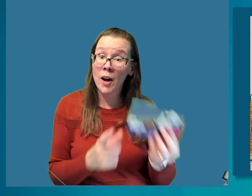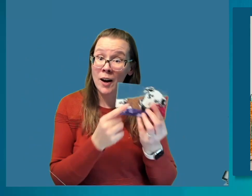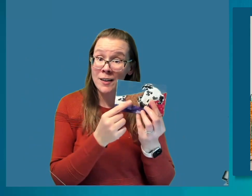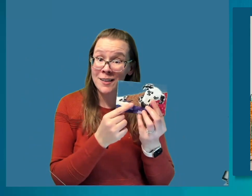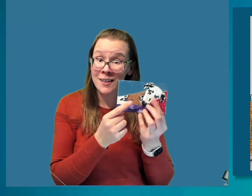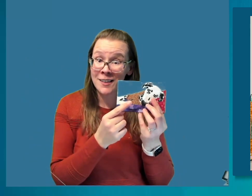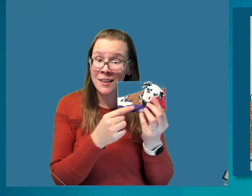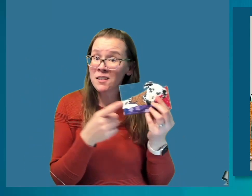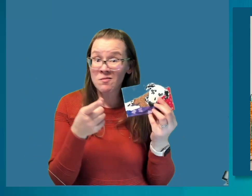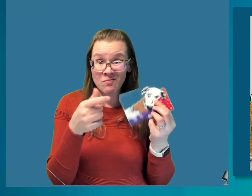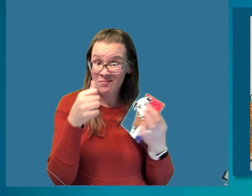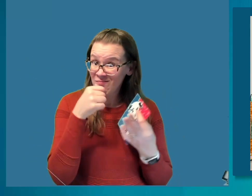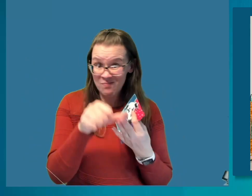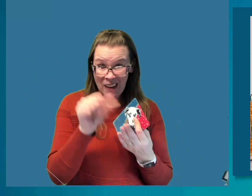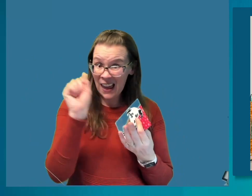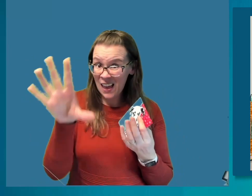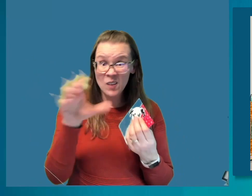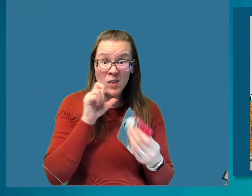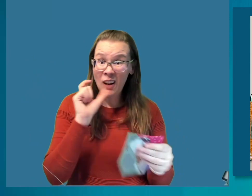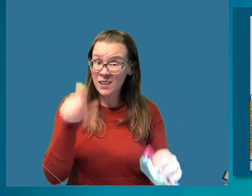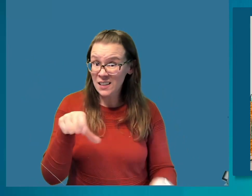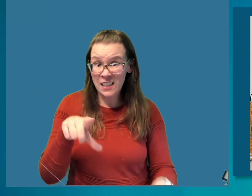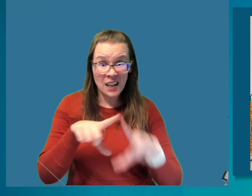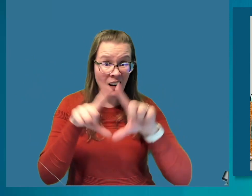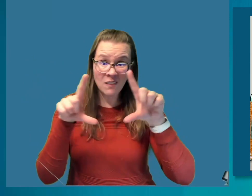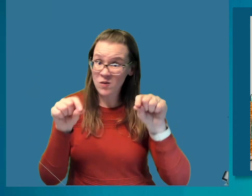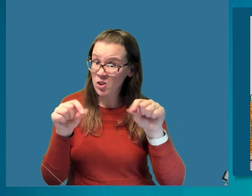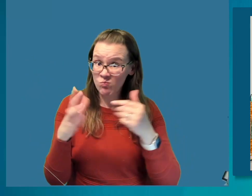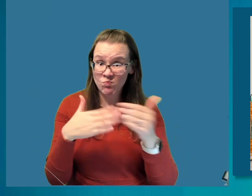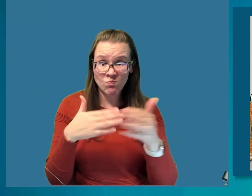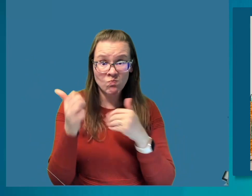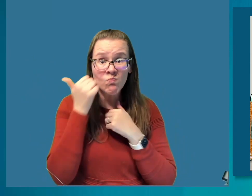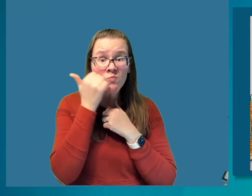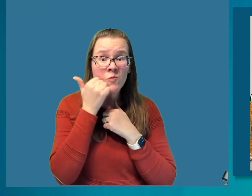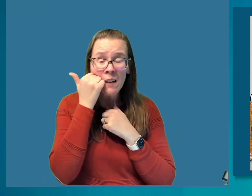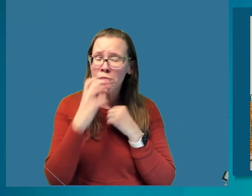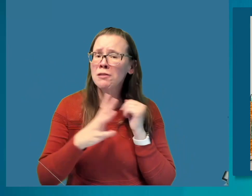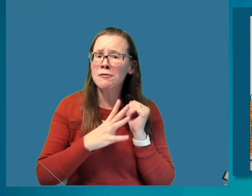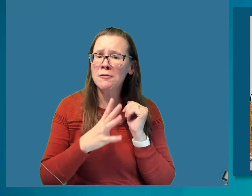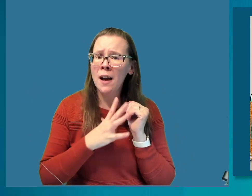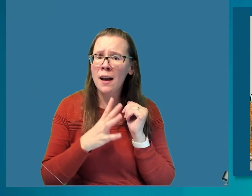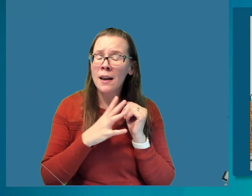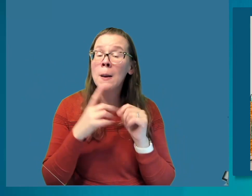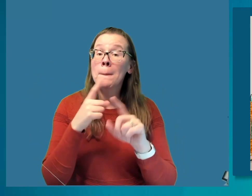risk, and I just send my postcards. I just send them off into the world, without an envelope,